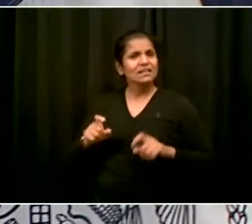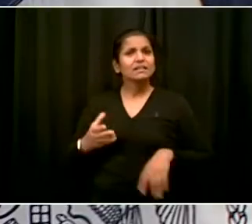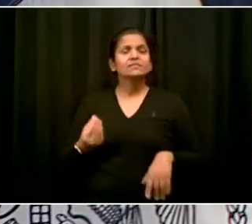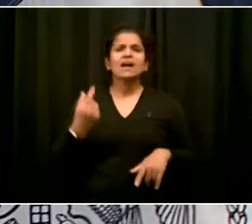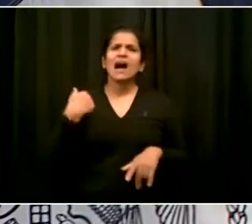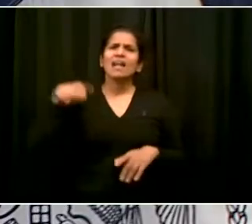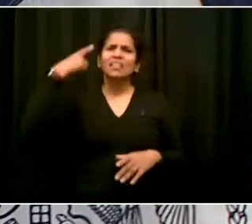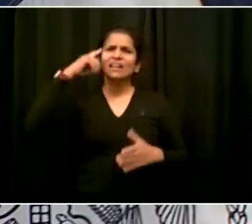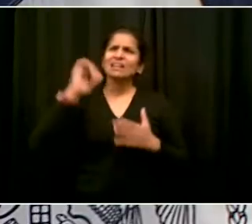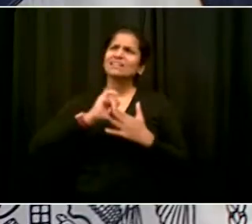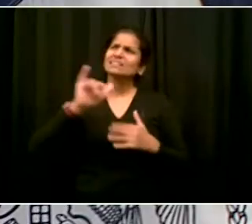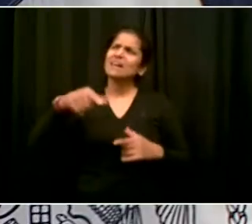NOODOT ING RANDOM